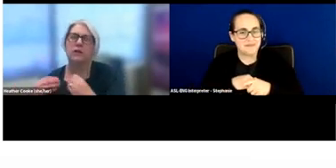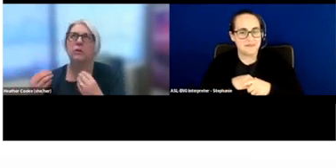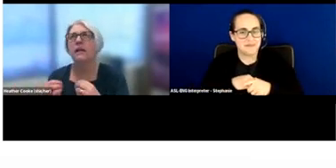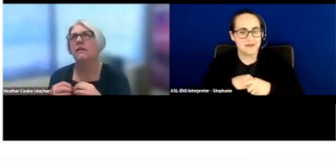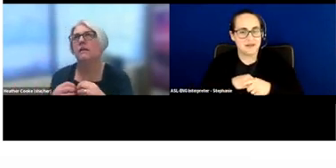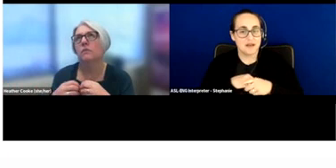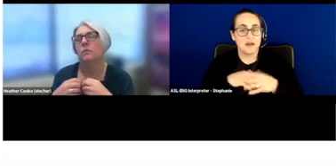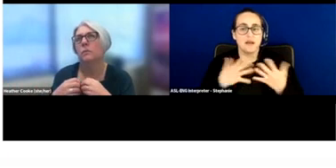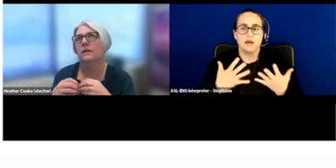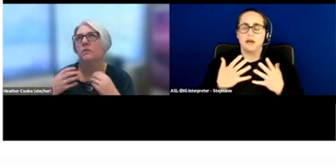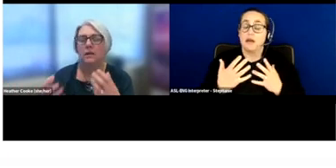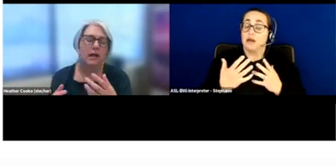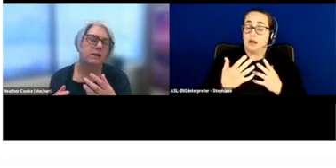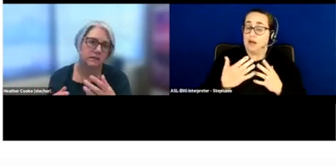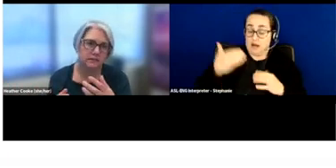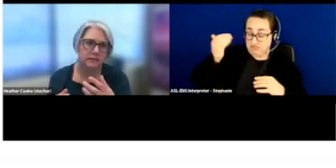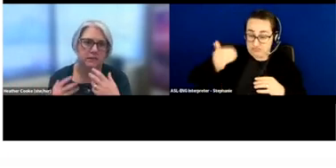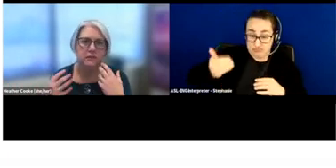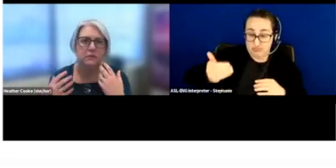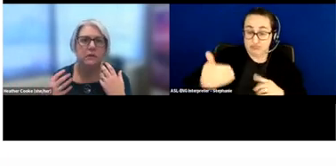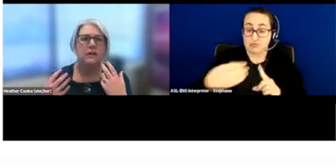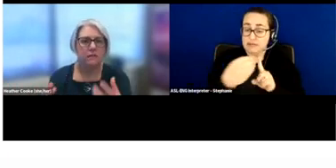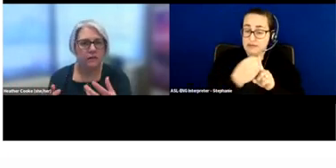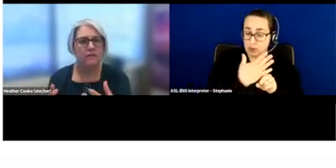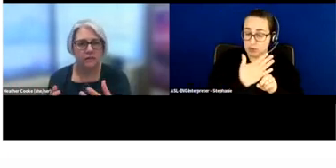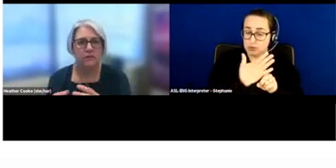reluctance to seek assistance from coworkers with whom they